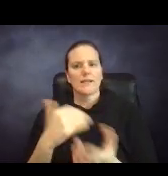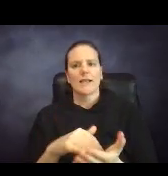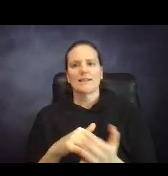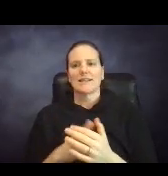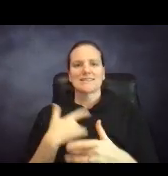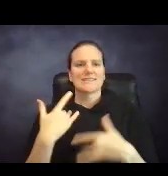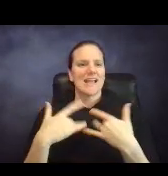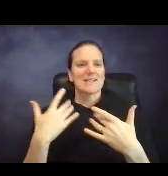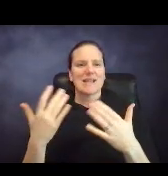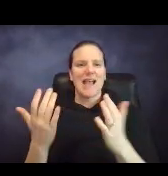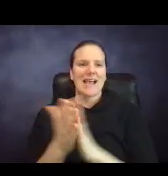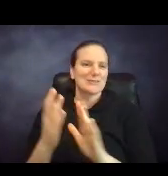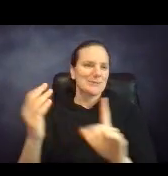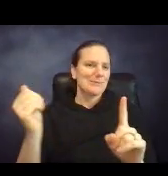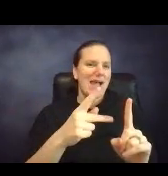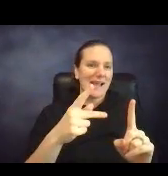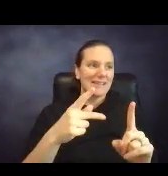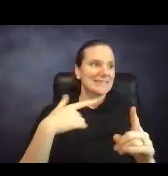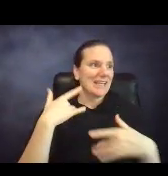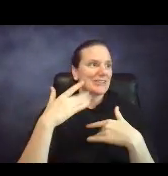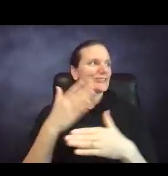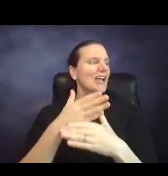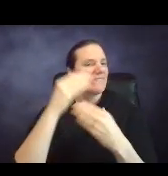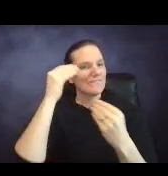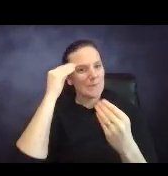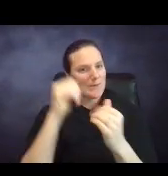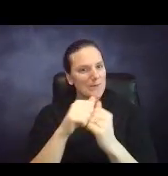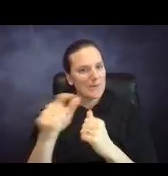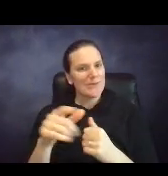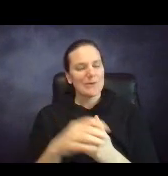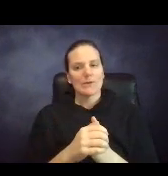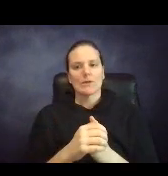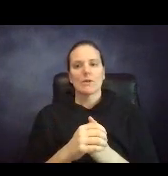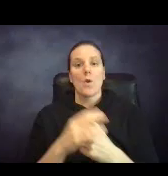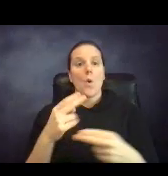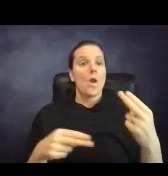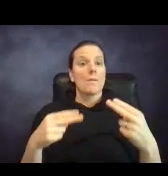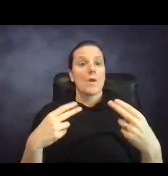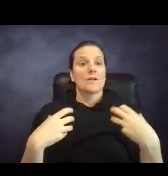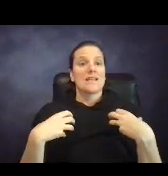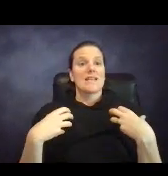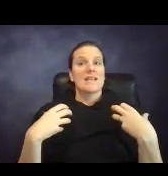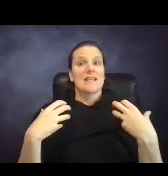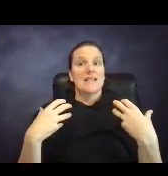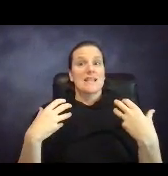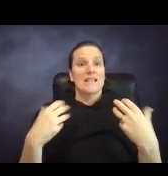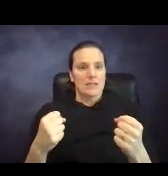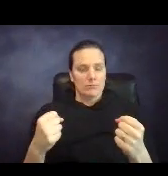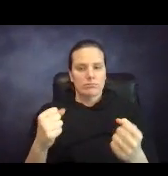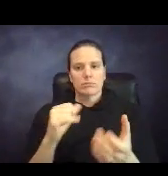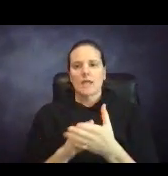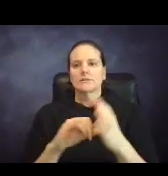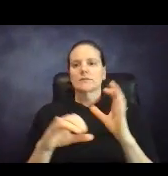and I'm excited to share this information with you. So these, these hormones are healing messengers. That's what hormones are. They are chemical messengers in the body.